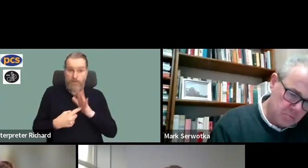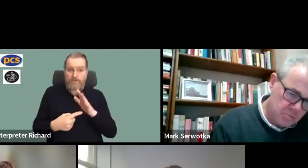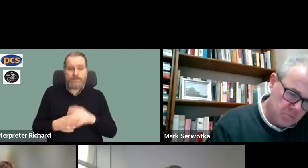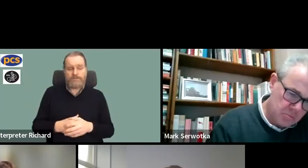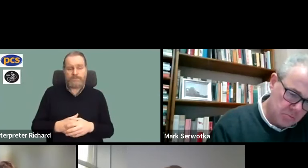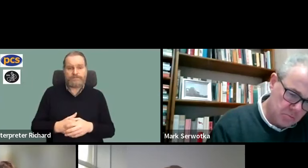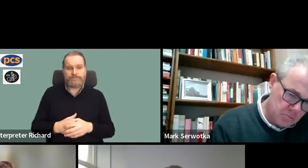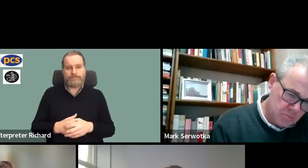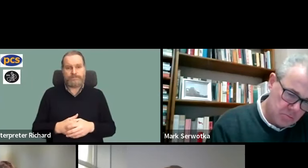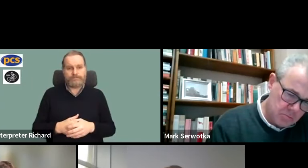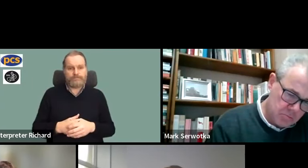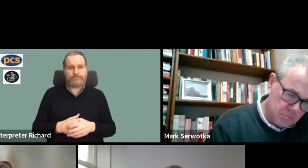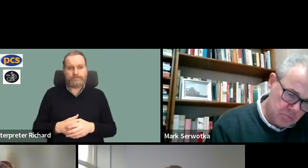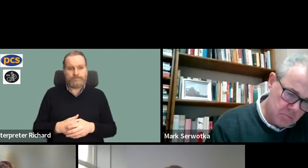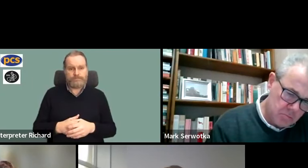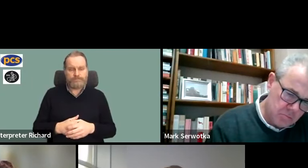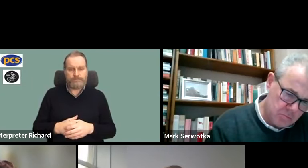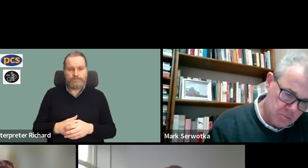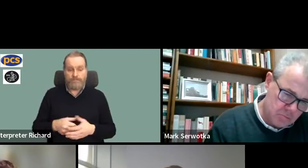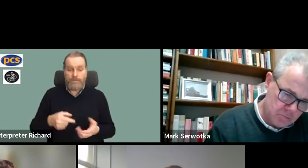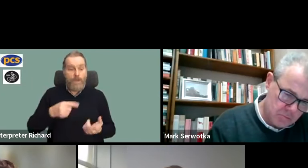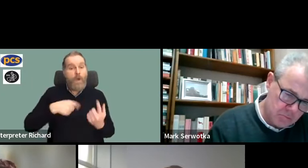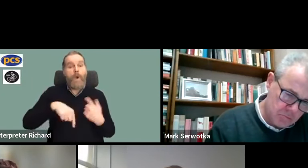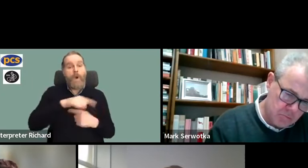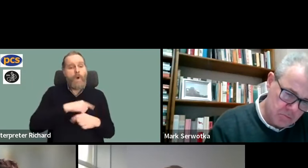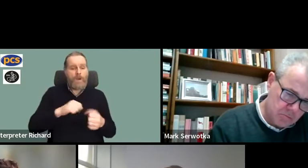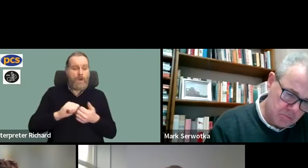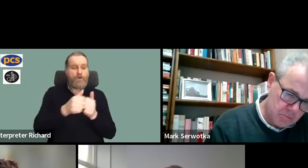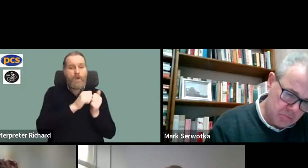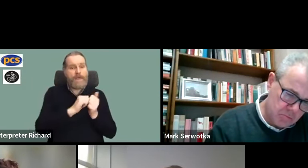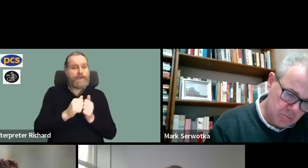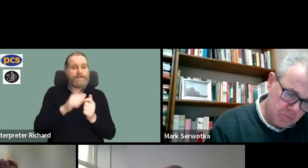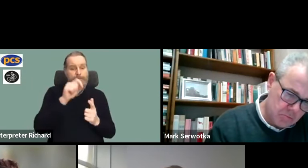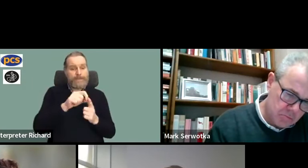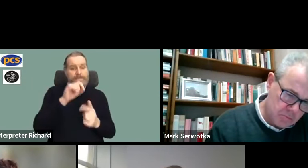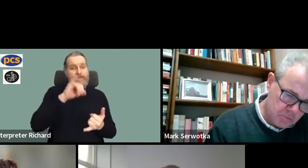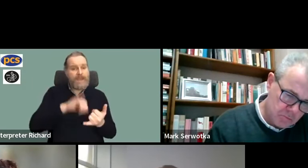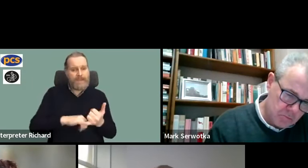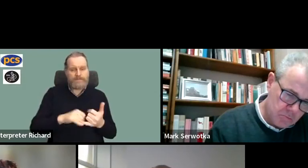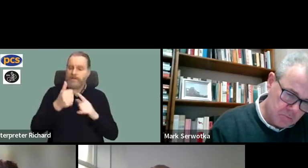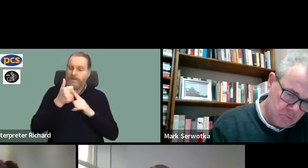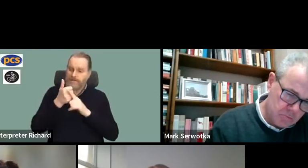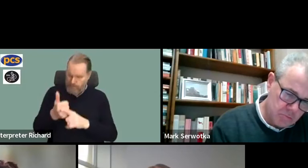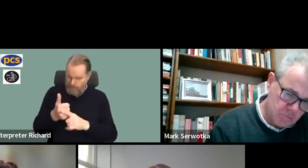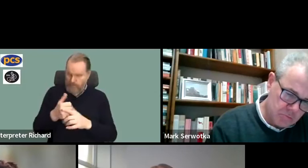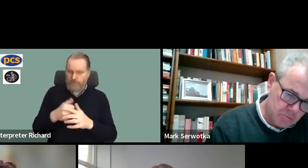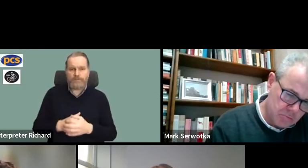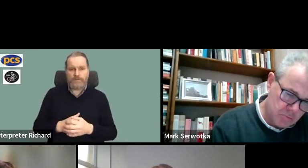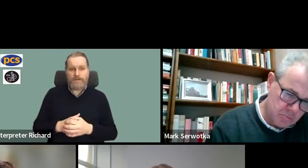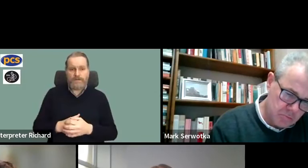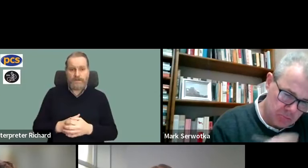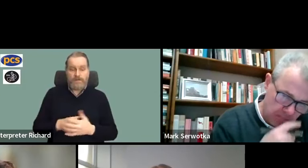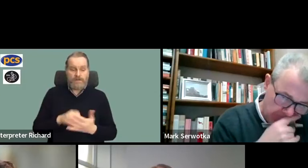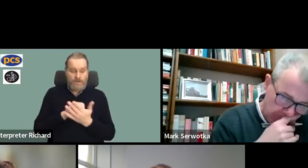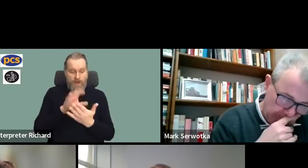how much how much that means to people taking action to have that that support of e that support of colleagues across Pcs. So in that bay we have a